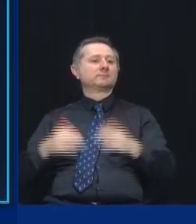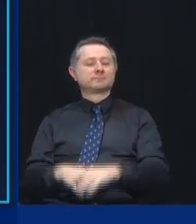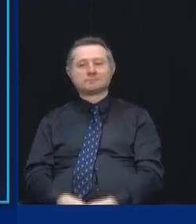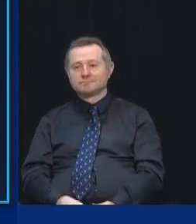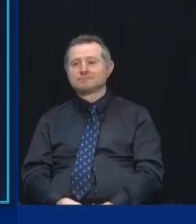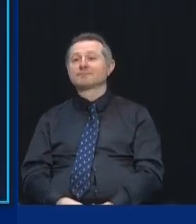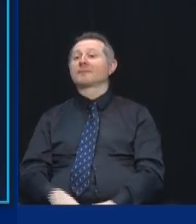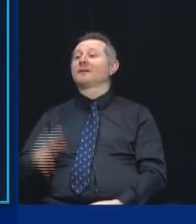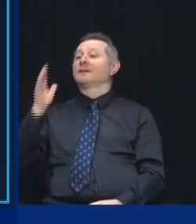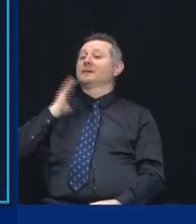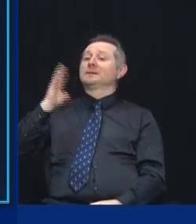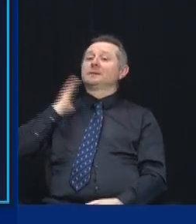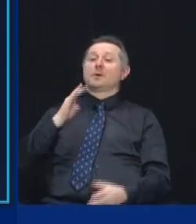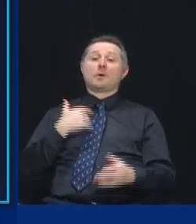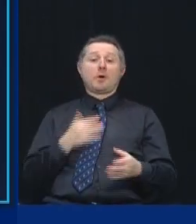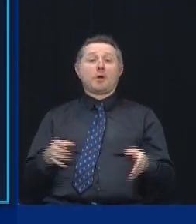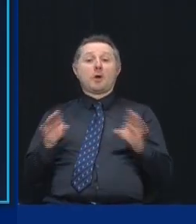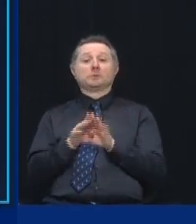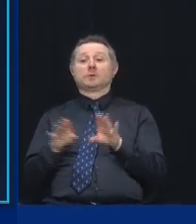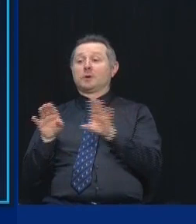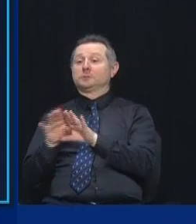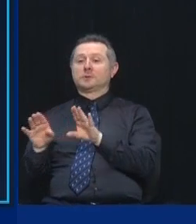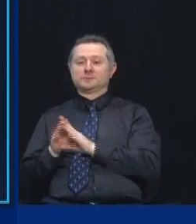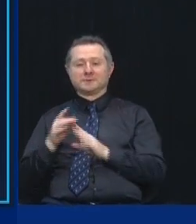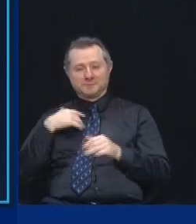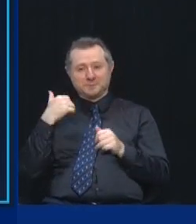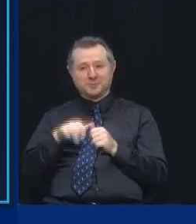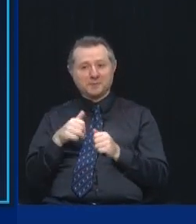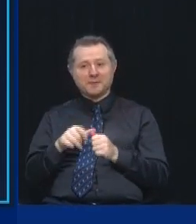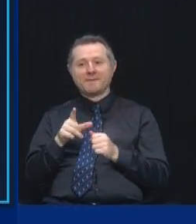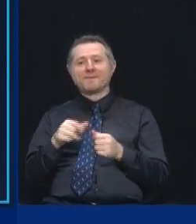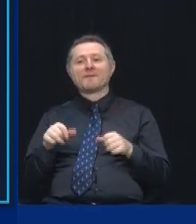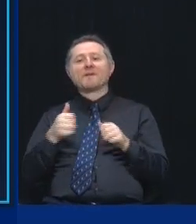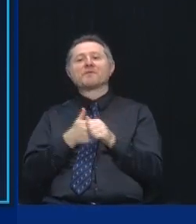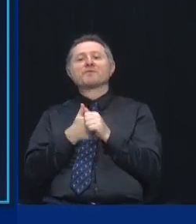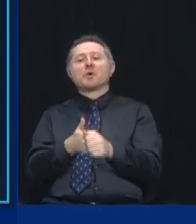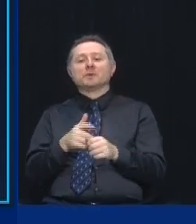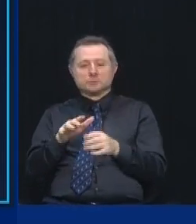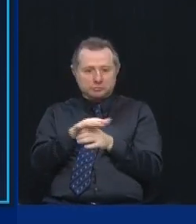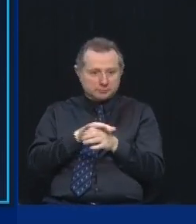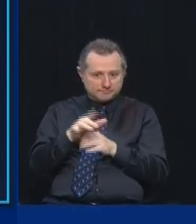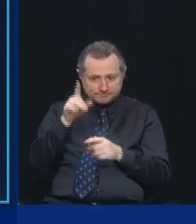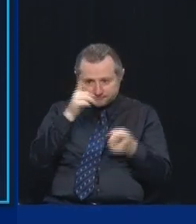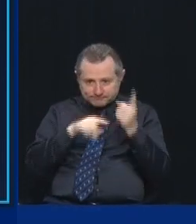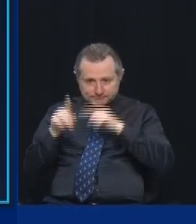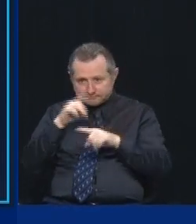IT'S A PHASED REOPENING, BUT WE'RE AT A POINT WHERE WE ARE GOING TO TAKE A MAJOR STEP FORWARD IN REOPENING.